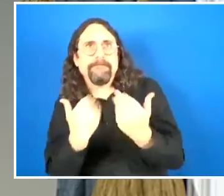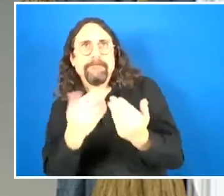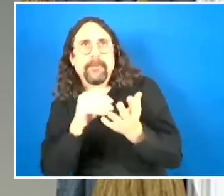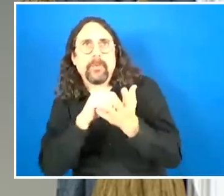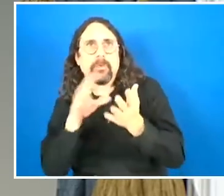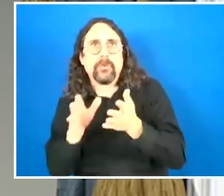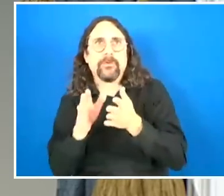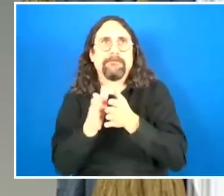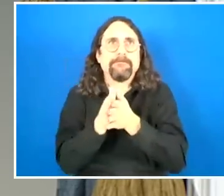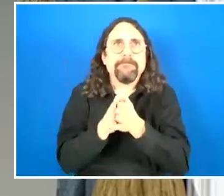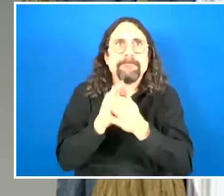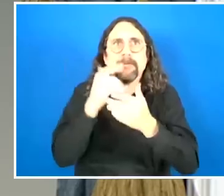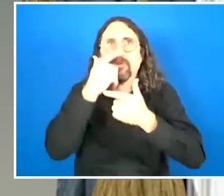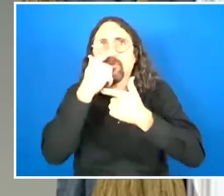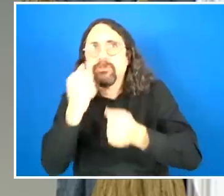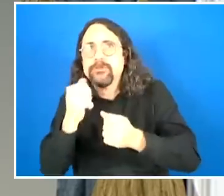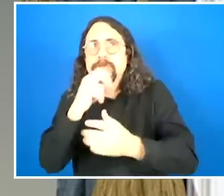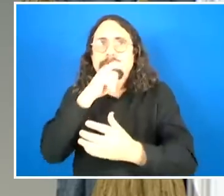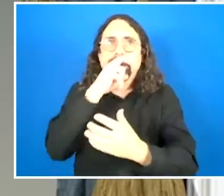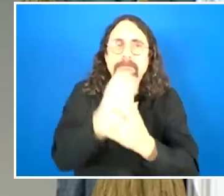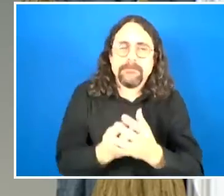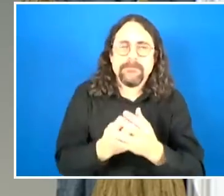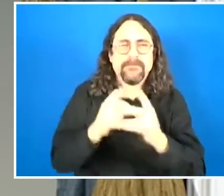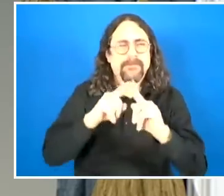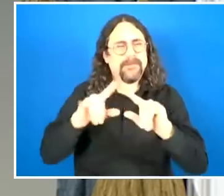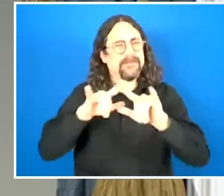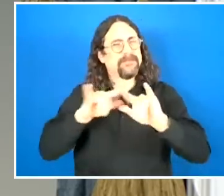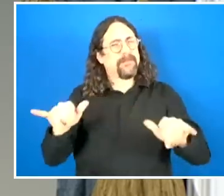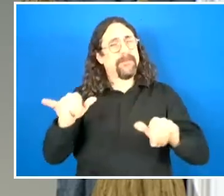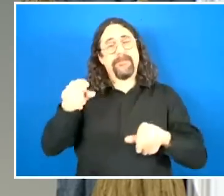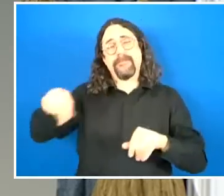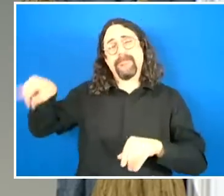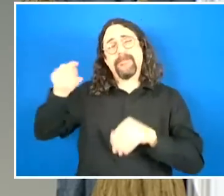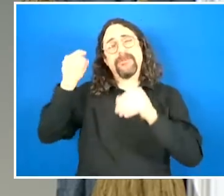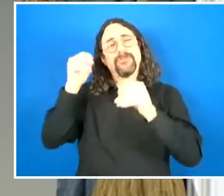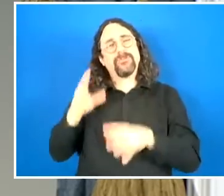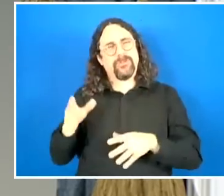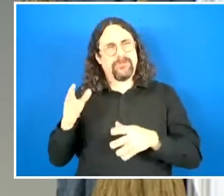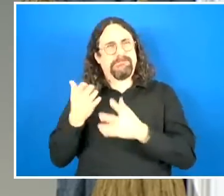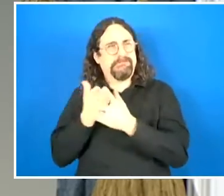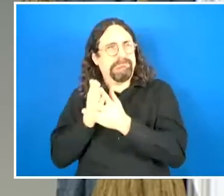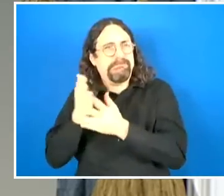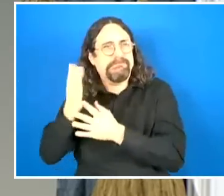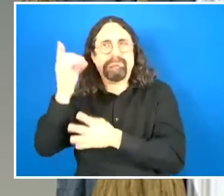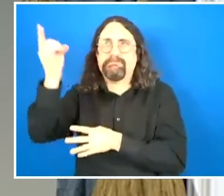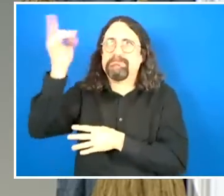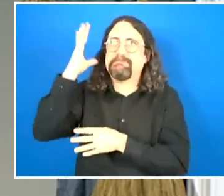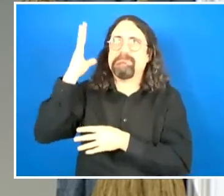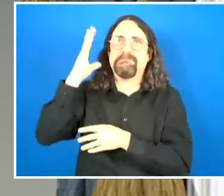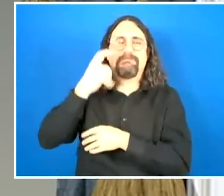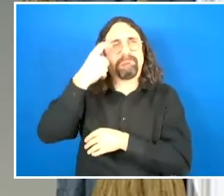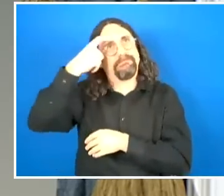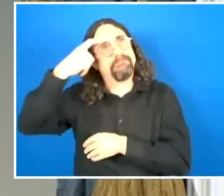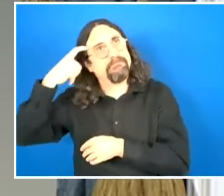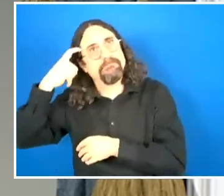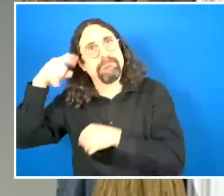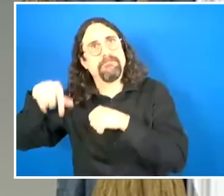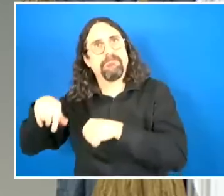ISTH PICOLYL ASO ERCOGNIZES THAT AN ENORMOUS NUMBER OF OU